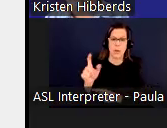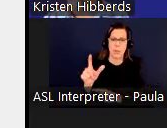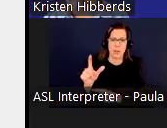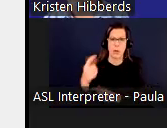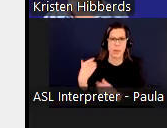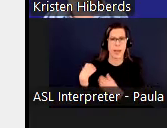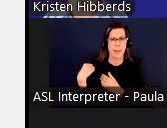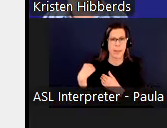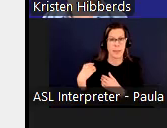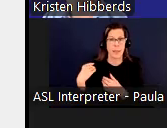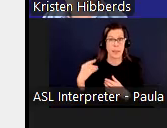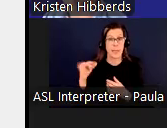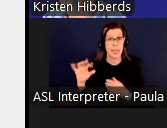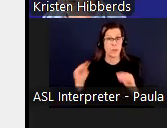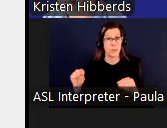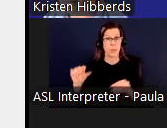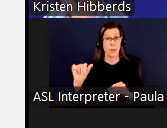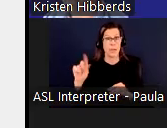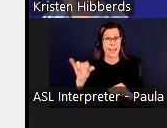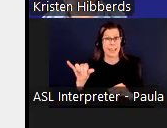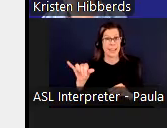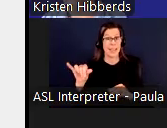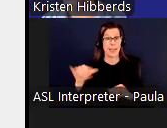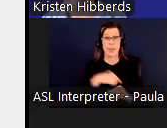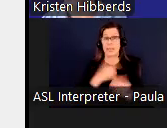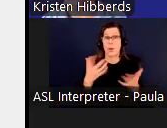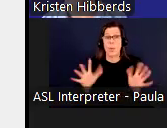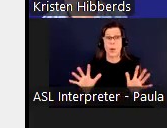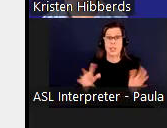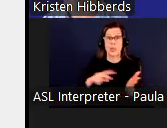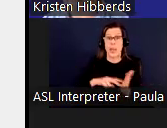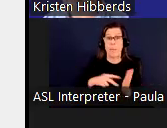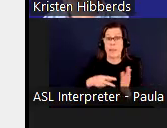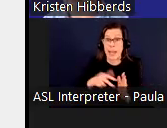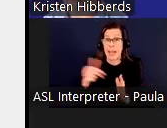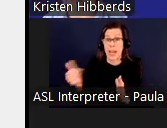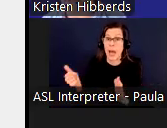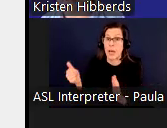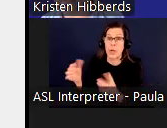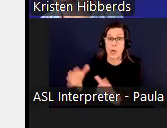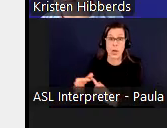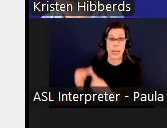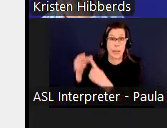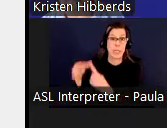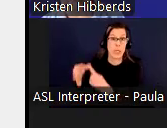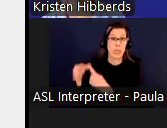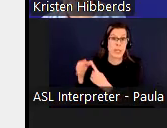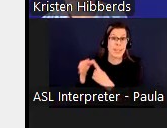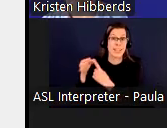don't want to imply that there's other immunities under other statutes that may